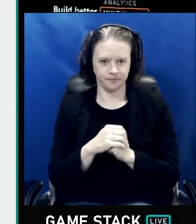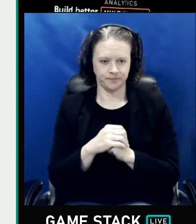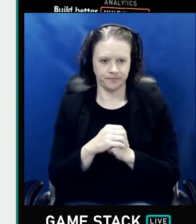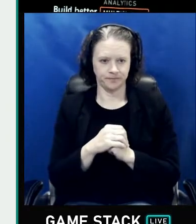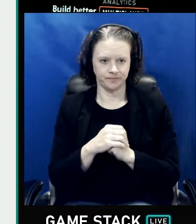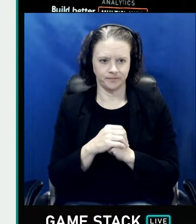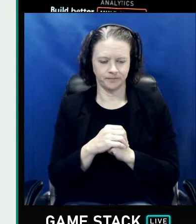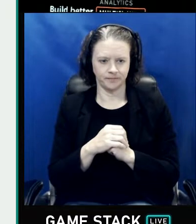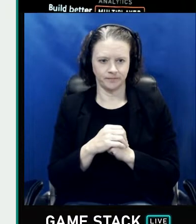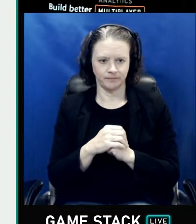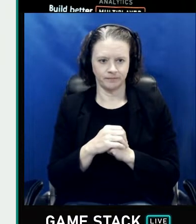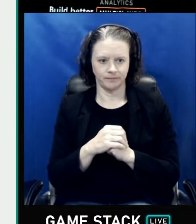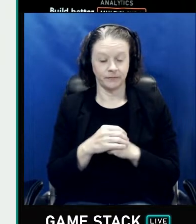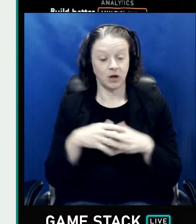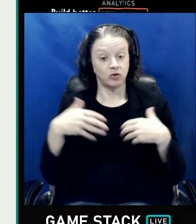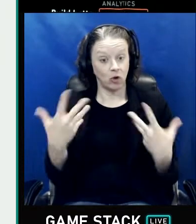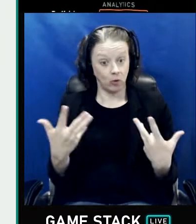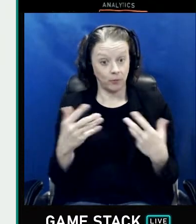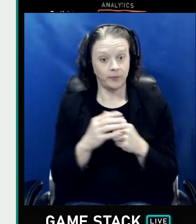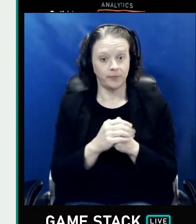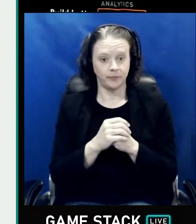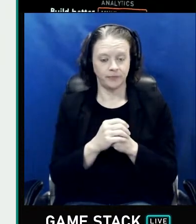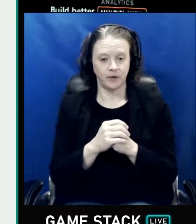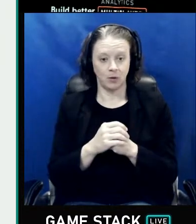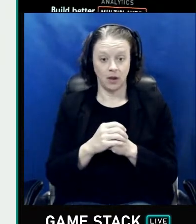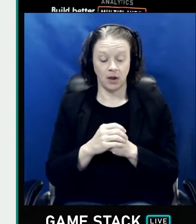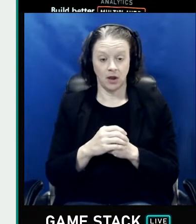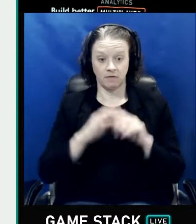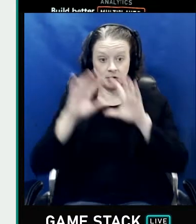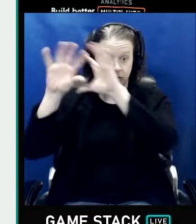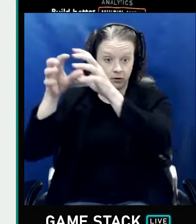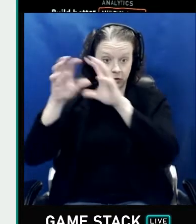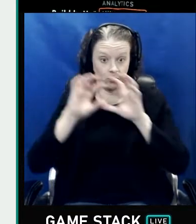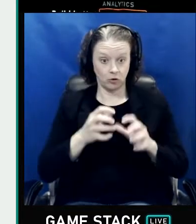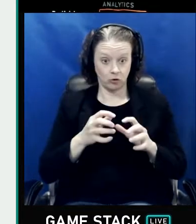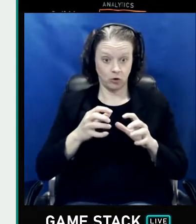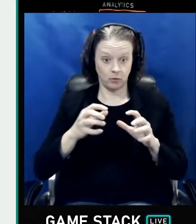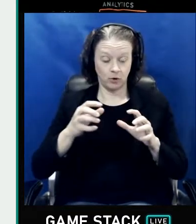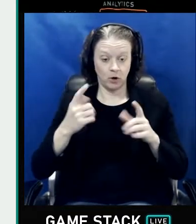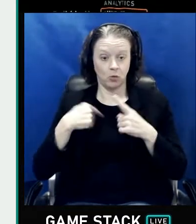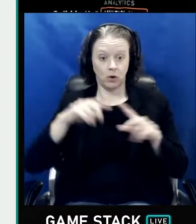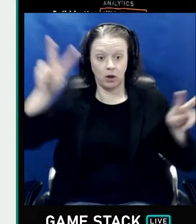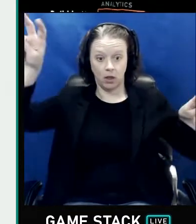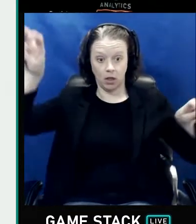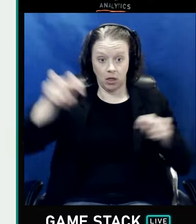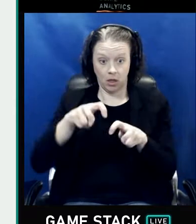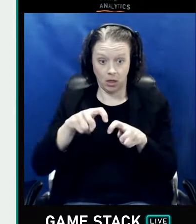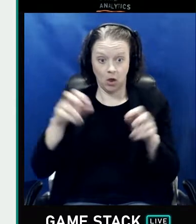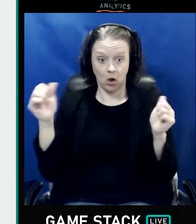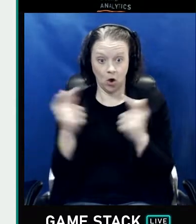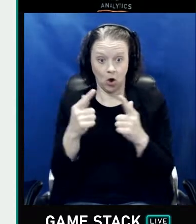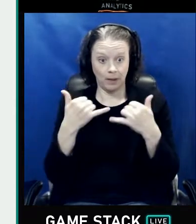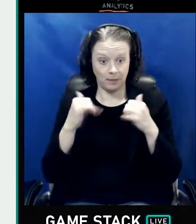Alright, so after we've gotten everybody together, we've seamlessly transitioned all of our players from their previous networks into this